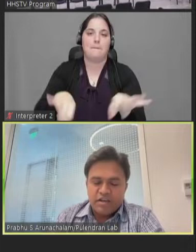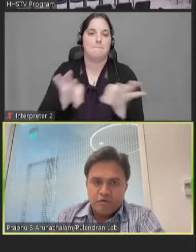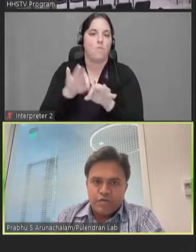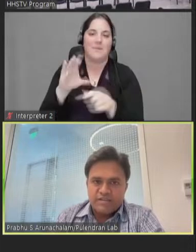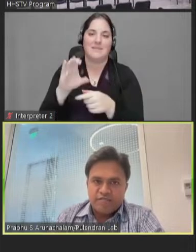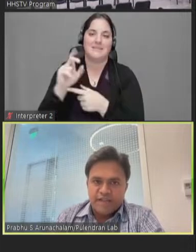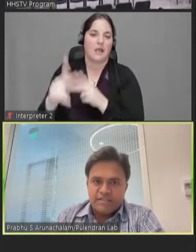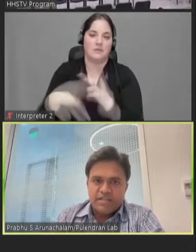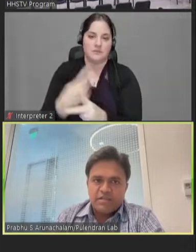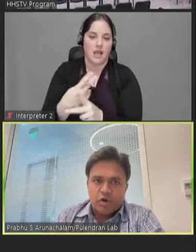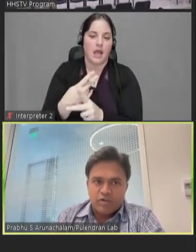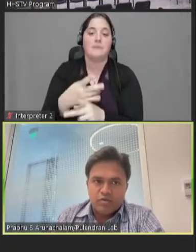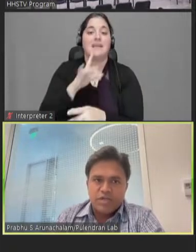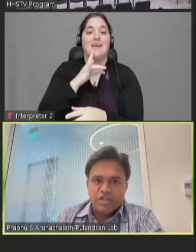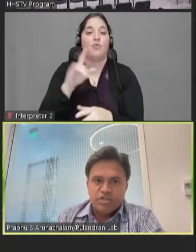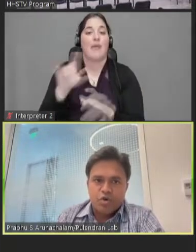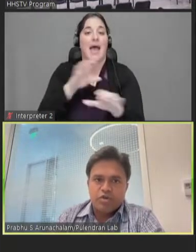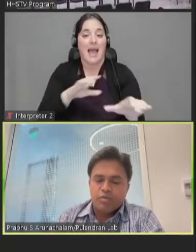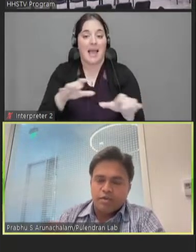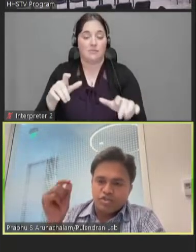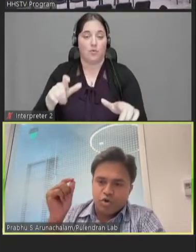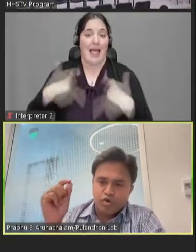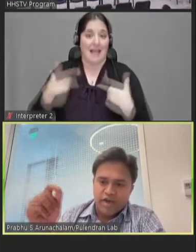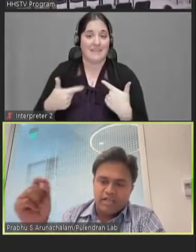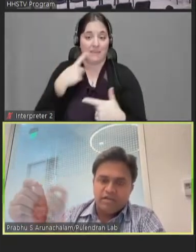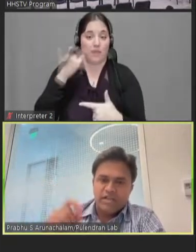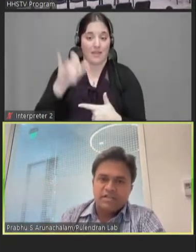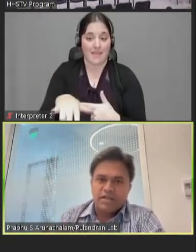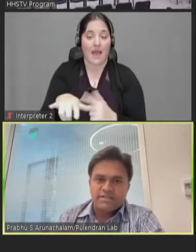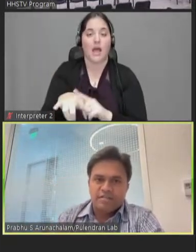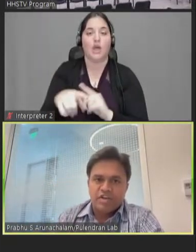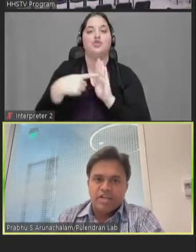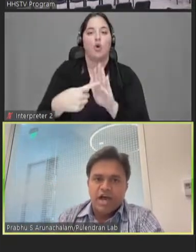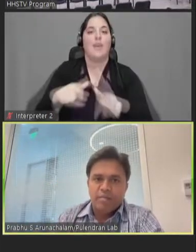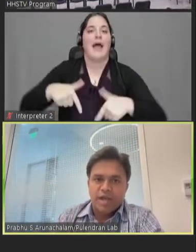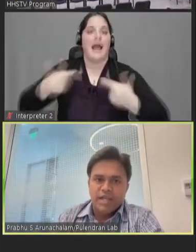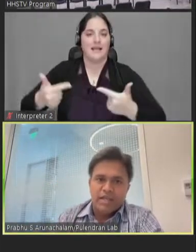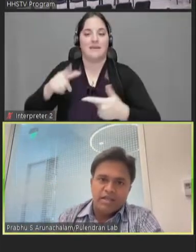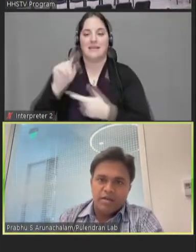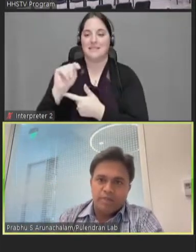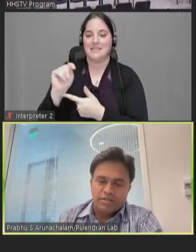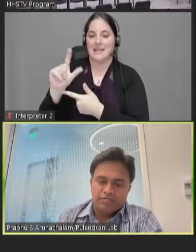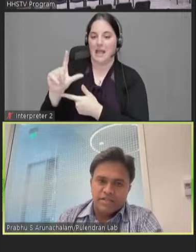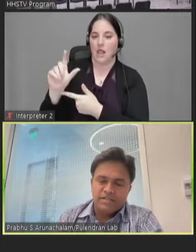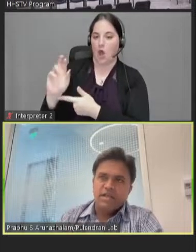influenza vaccine has also been shown to be shown to activate TLR-7 and MyD88 pathways.